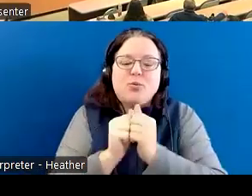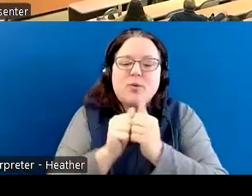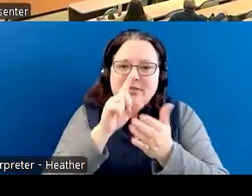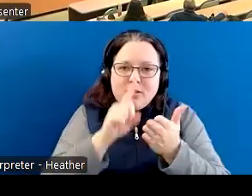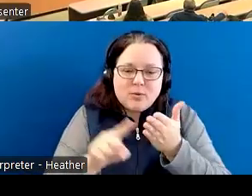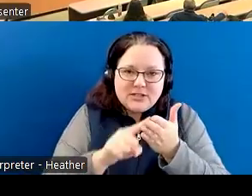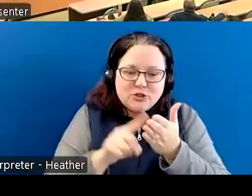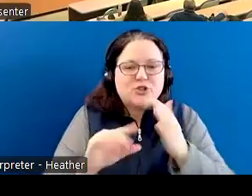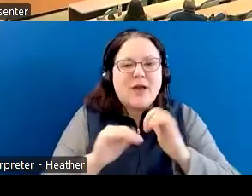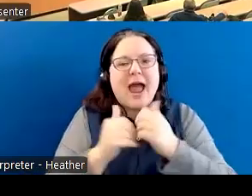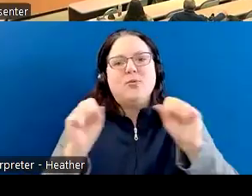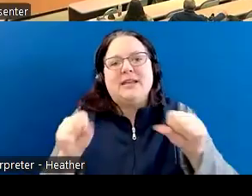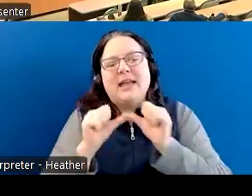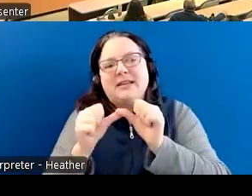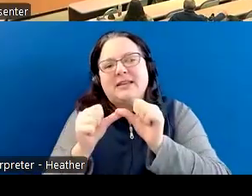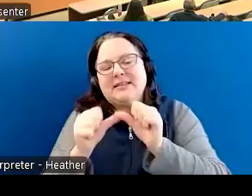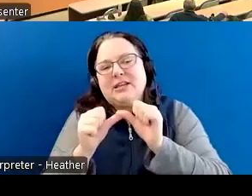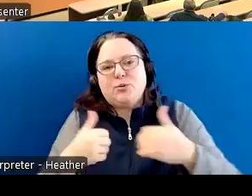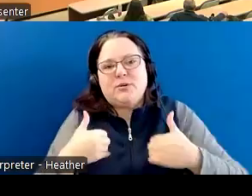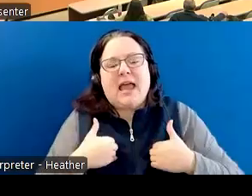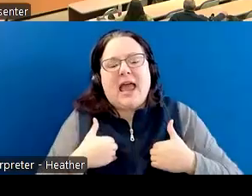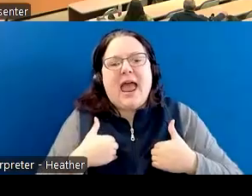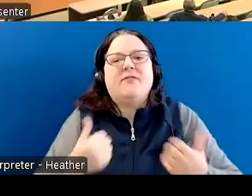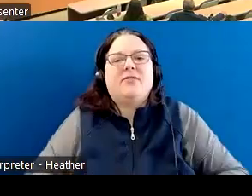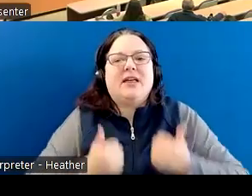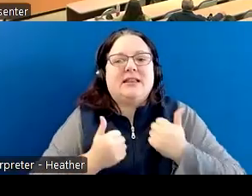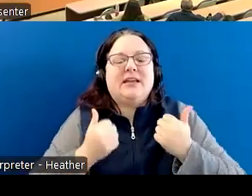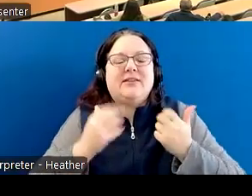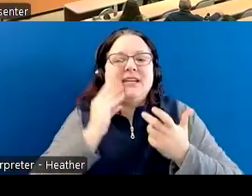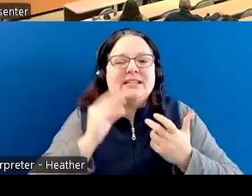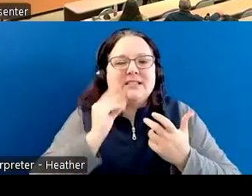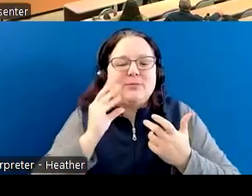How can we continue to bring uh the voices of the lived experience forward in driving